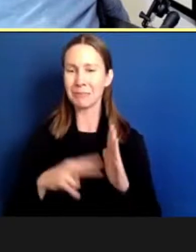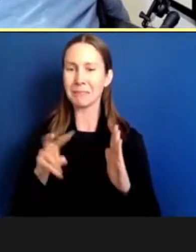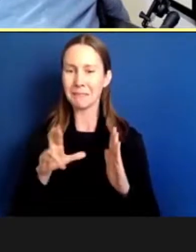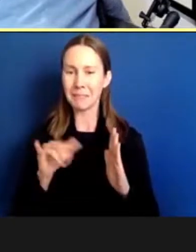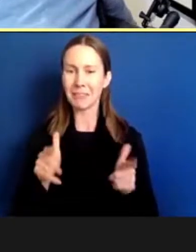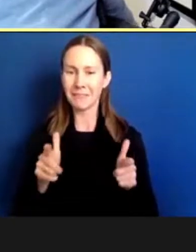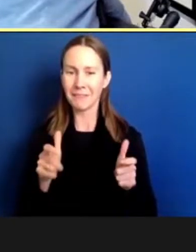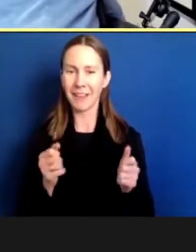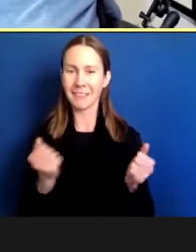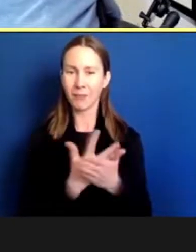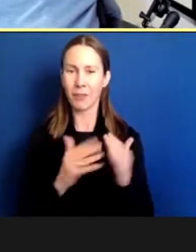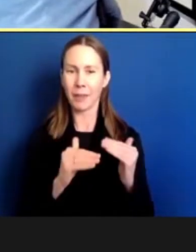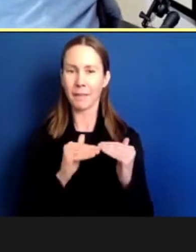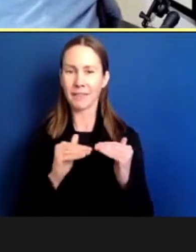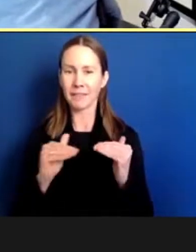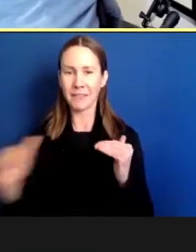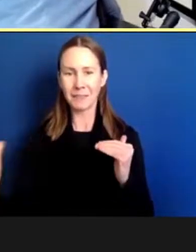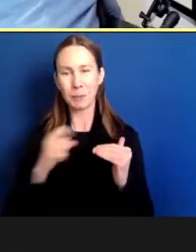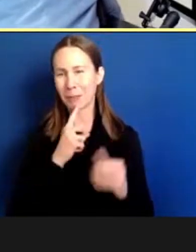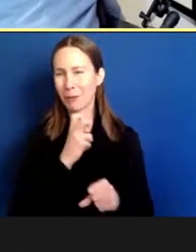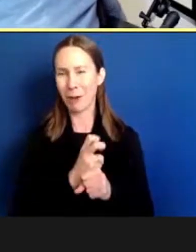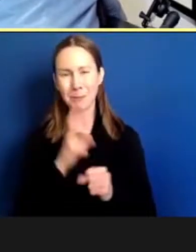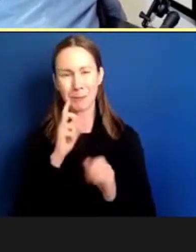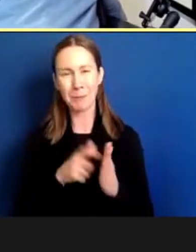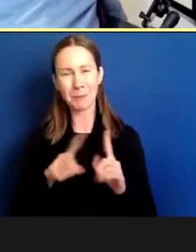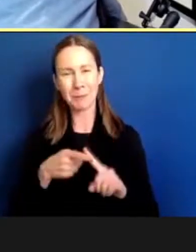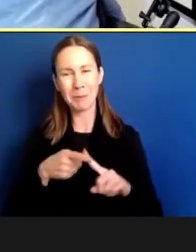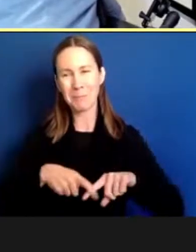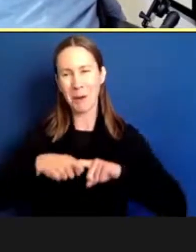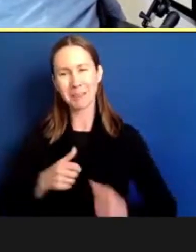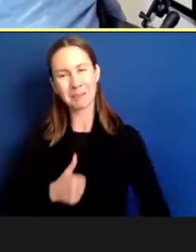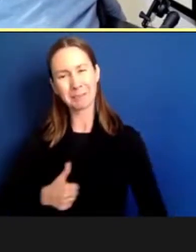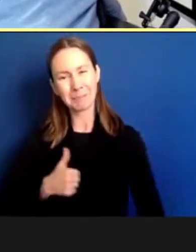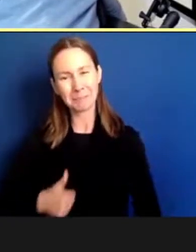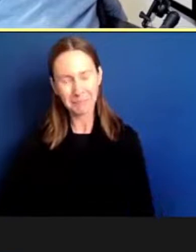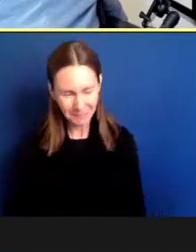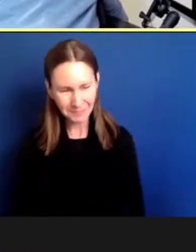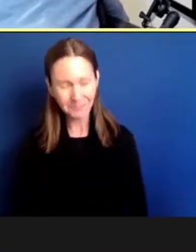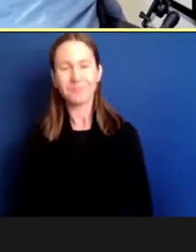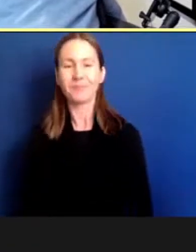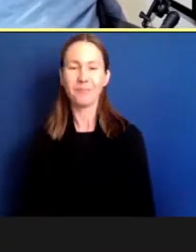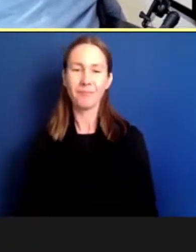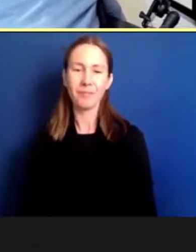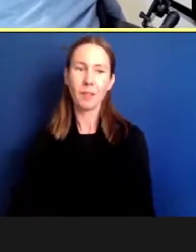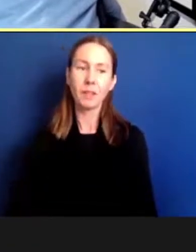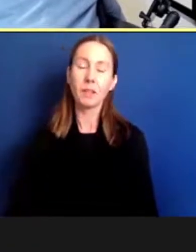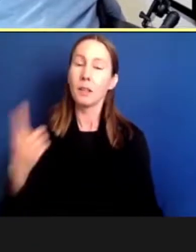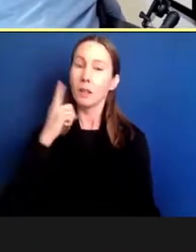the report examining Medicaid reimbursement rates for oral healthcare for people with IDD.